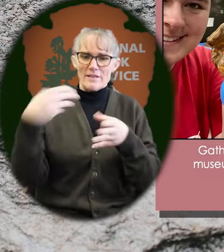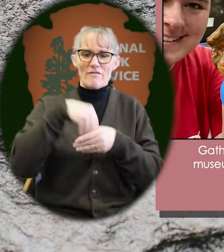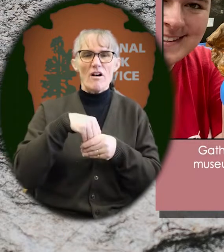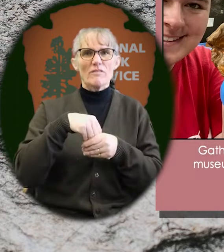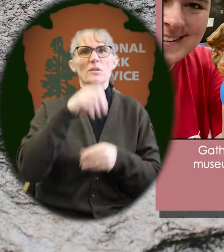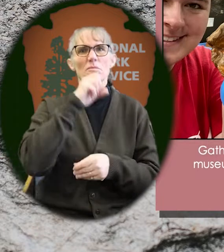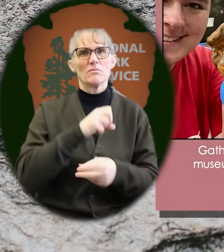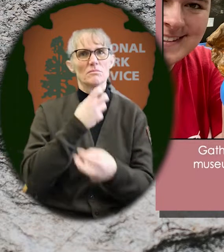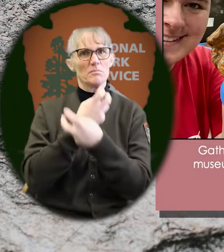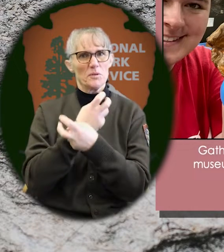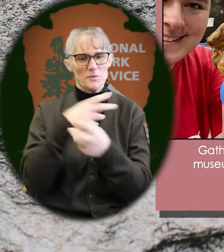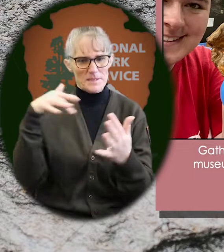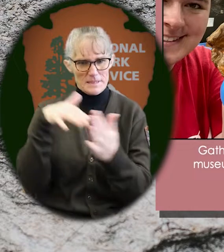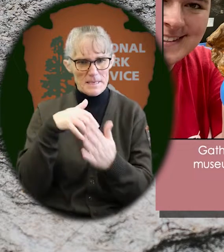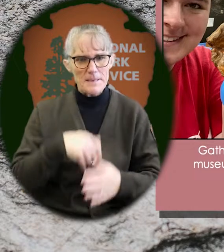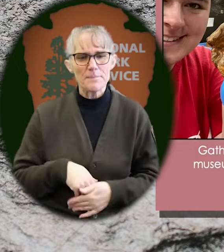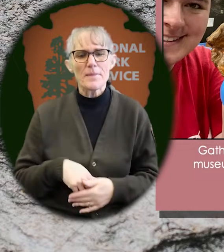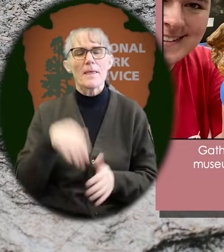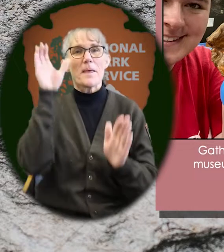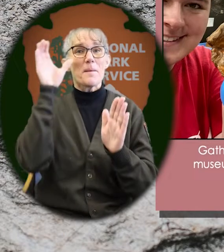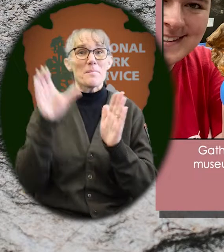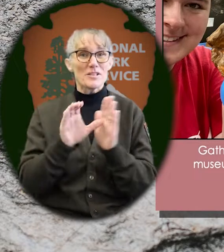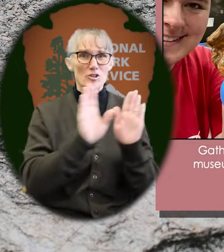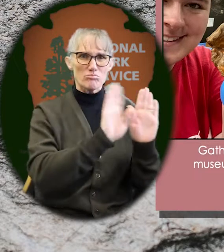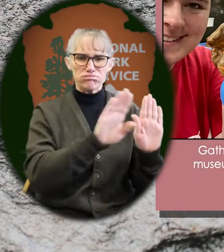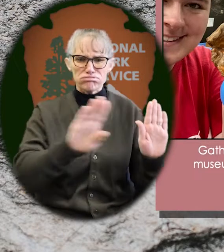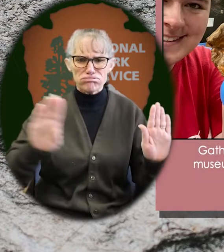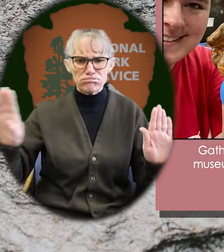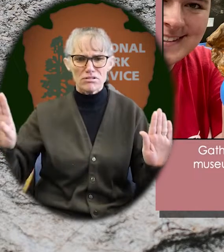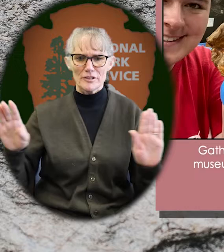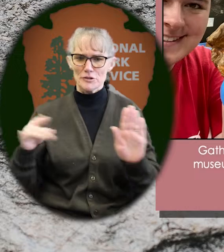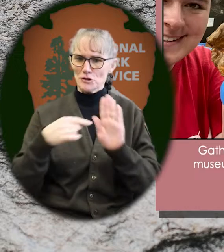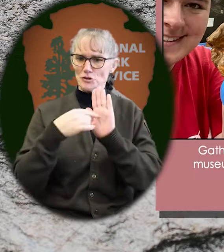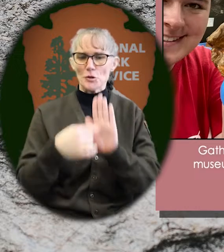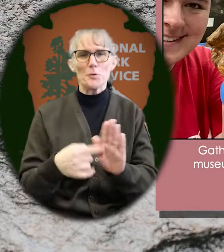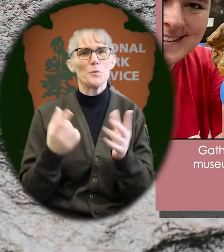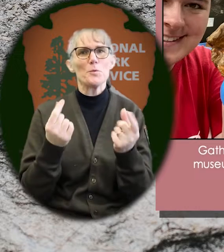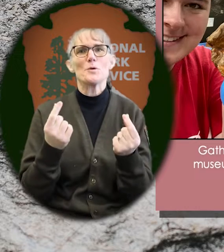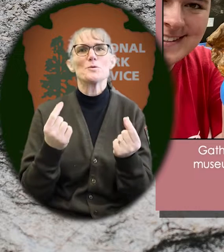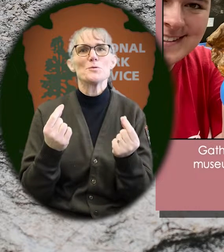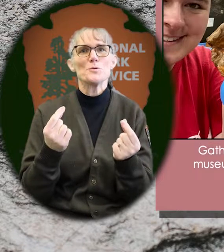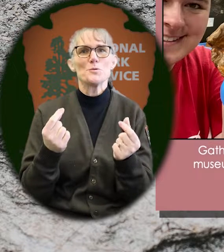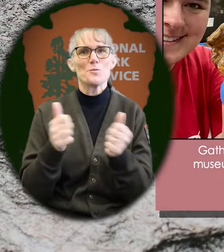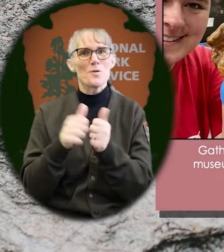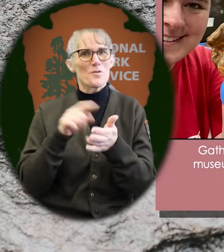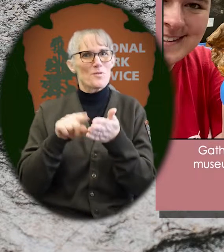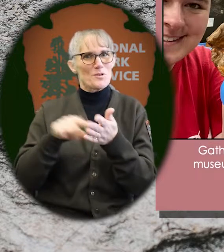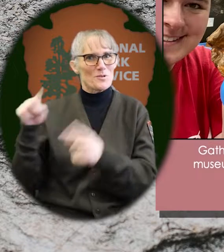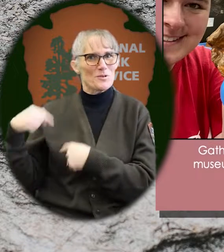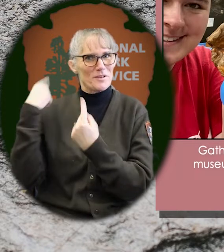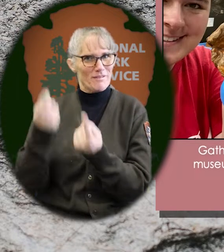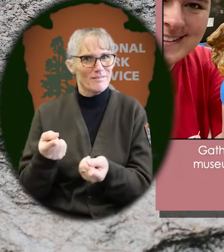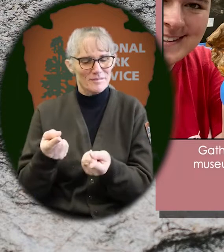Um. And so, some of these images here uh show you what I've gotten to do over the past couple years of getting into research.